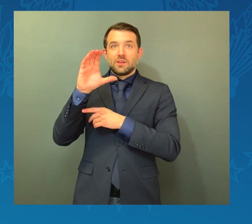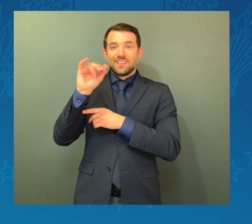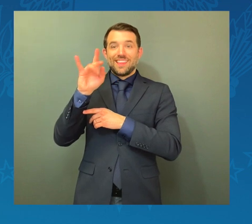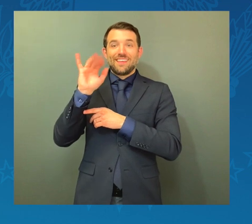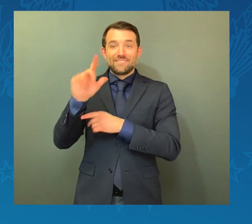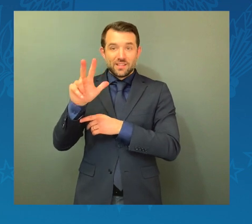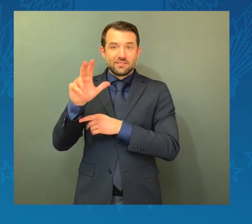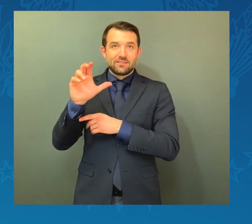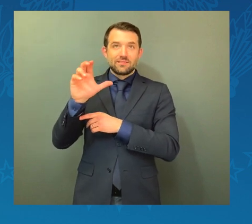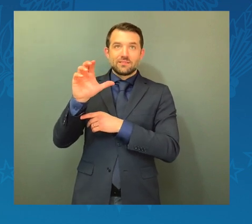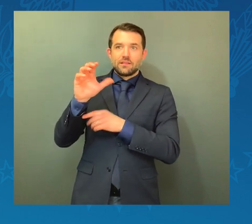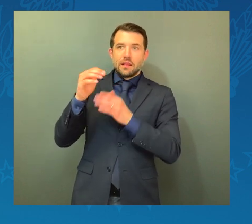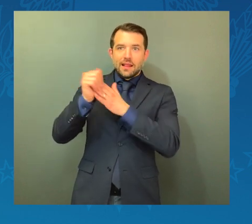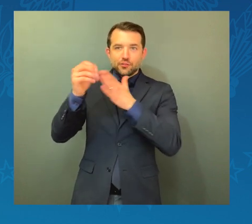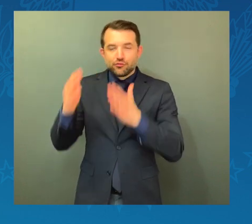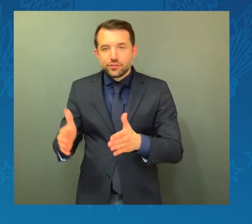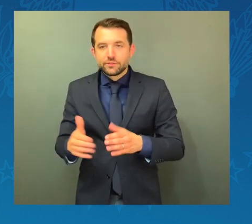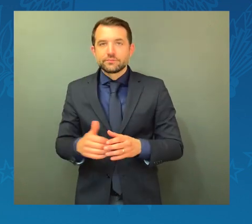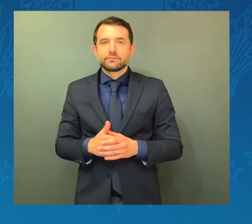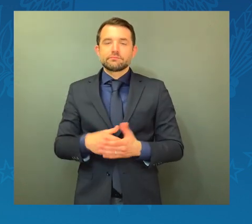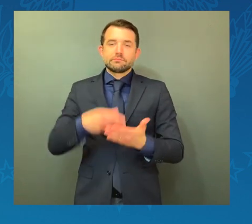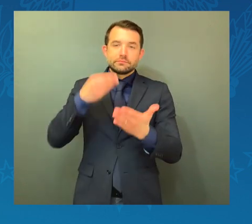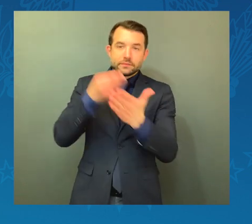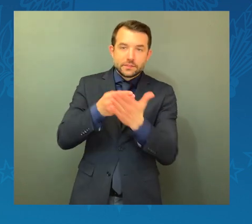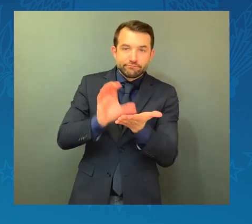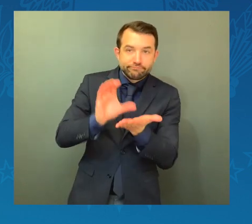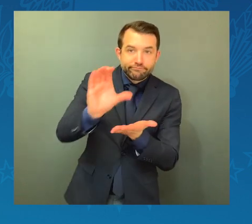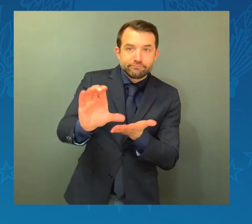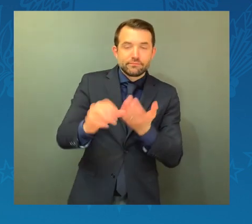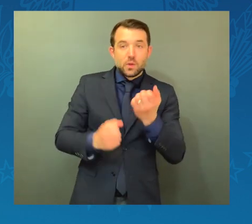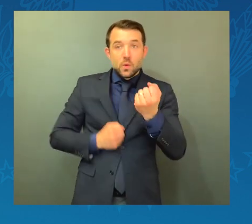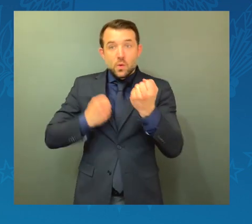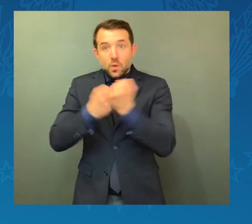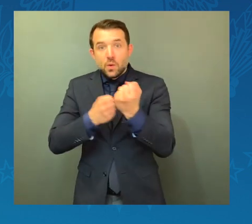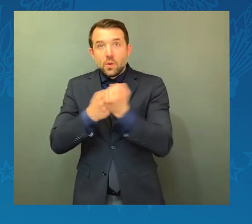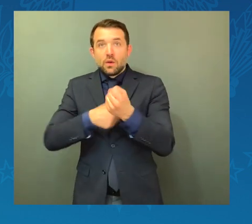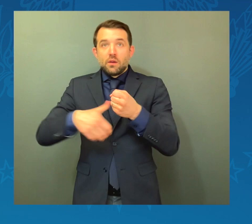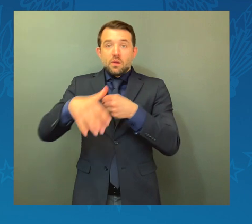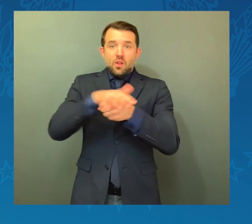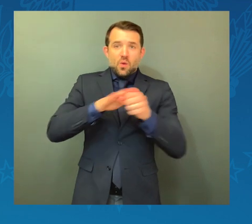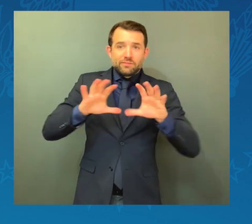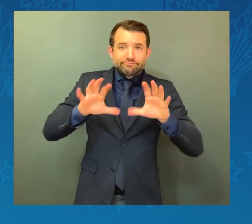They mentor and hire young people from the community. They are role models.